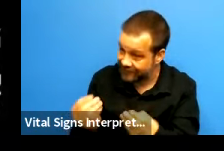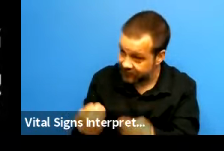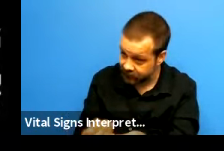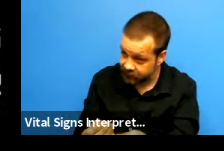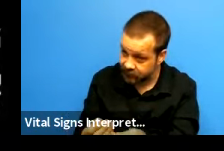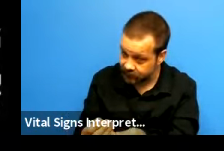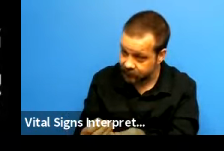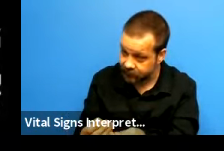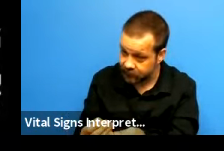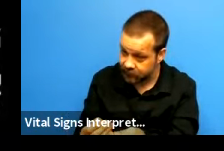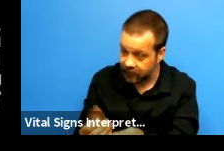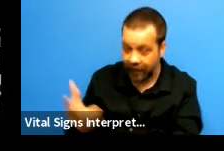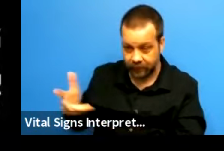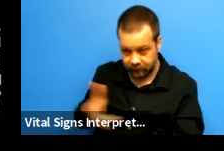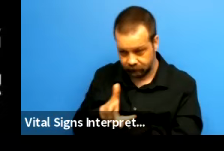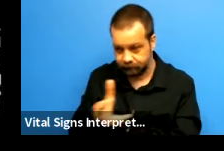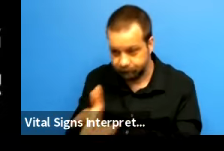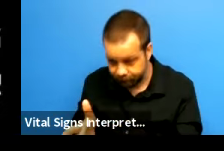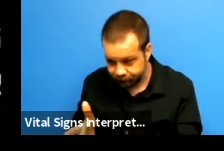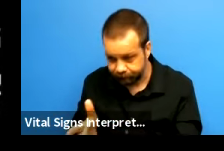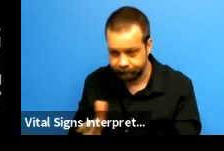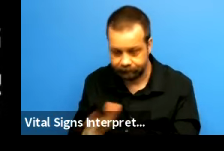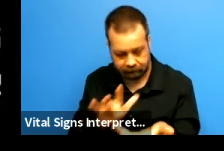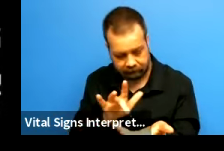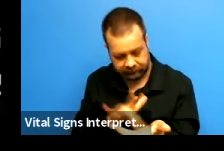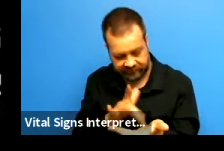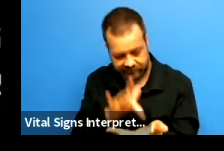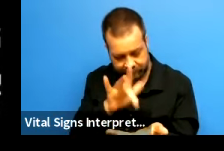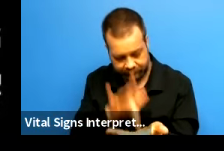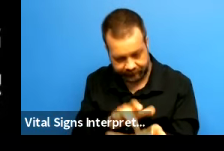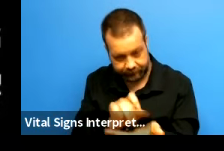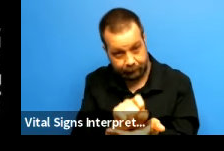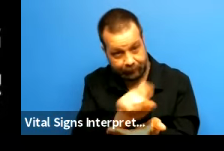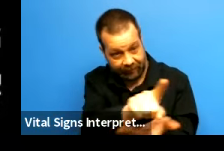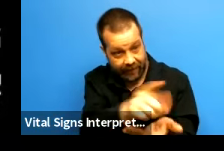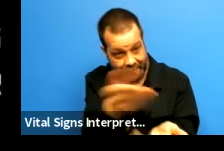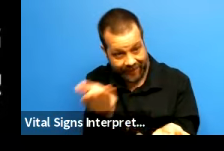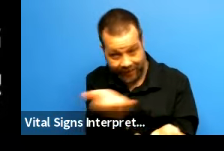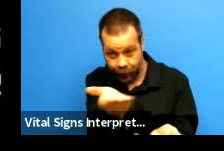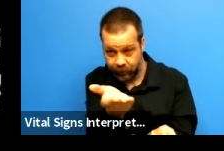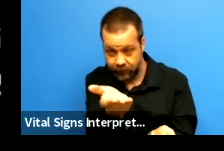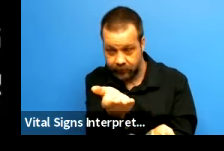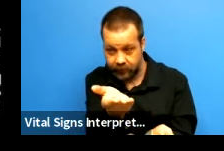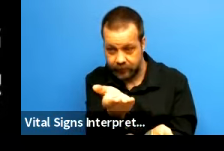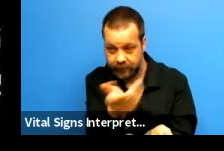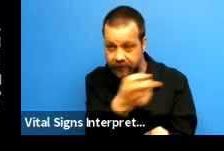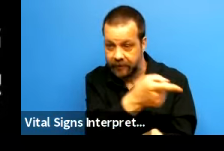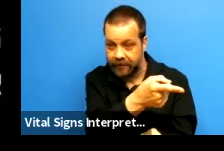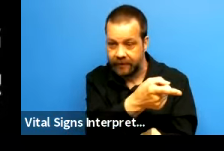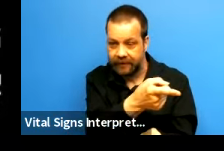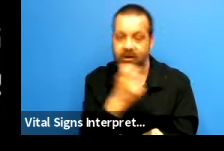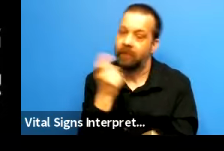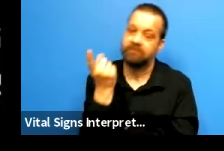I do an e-check in before I get there, so that we don't have to wait in the waiting room.